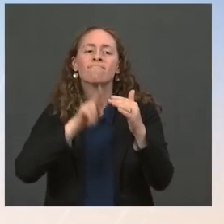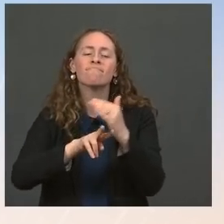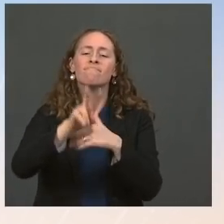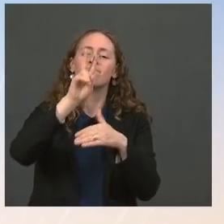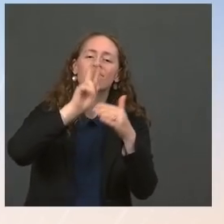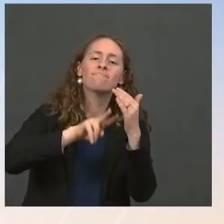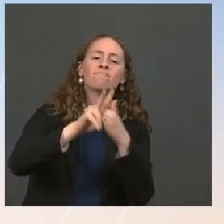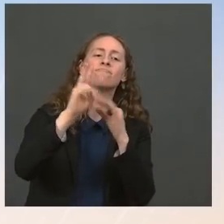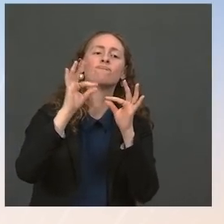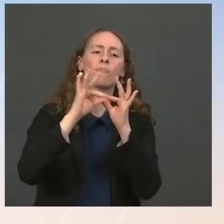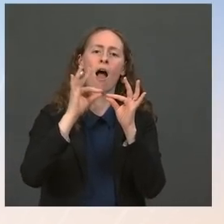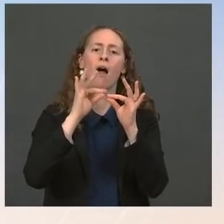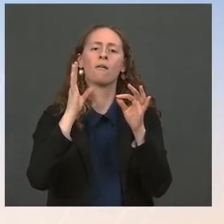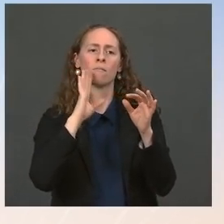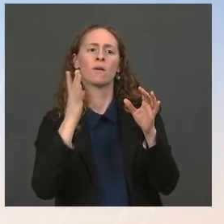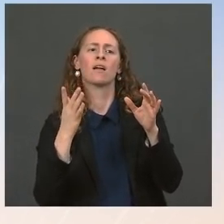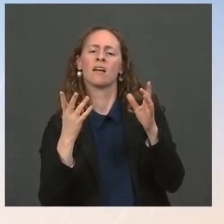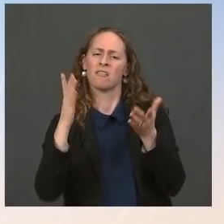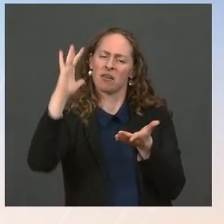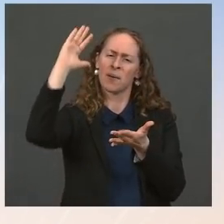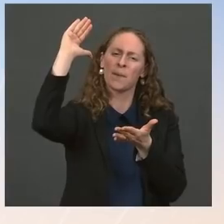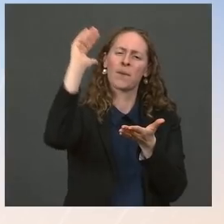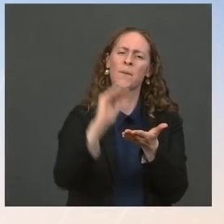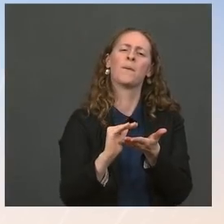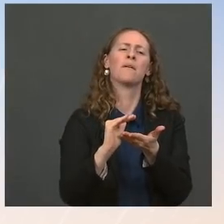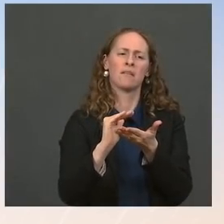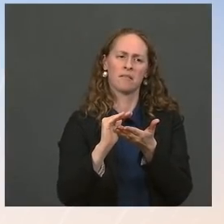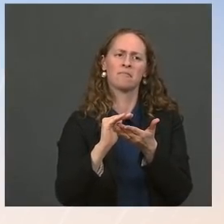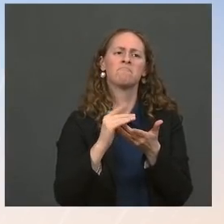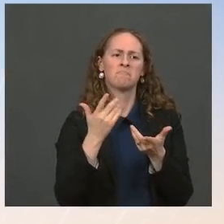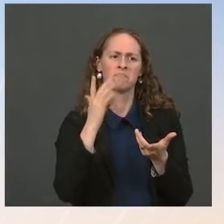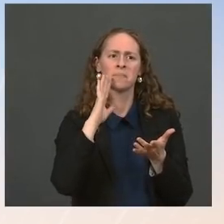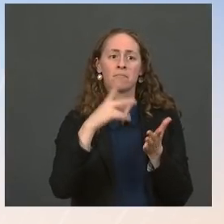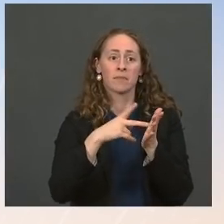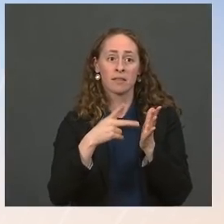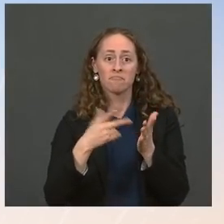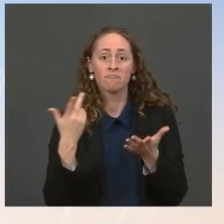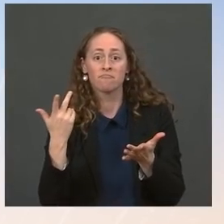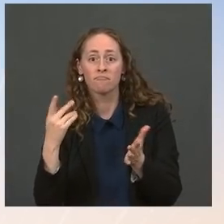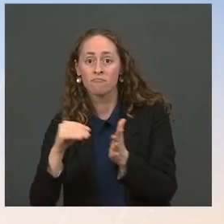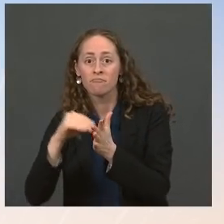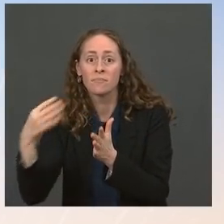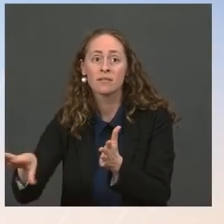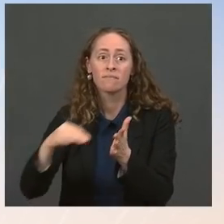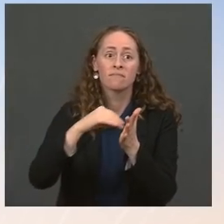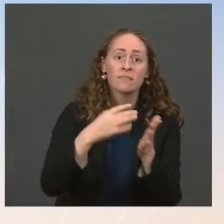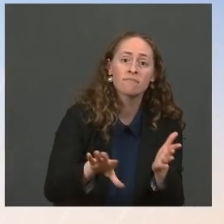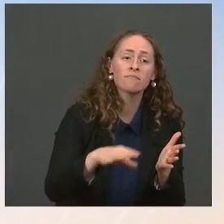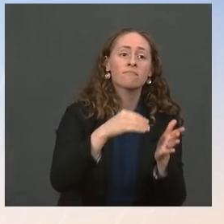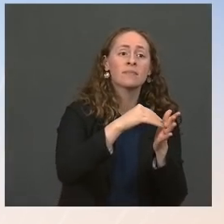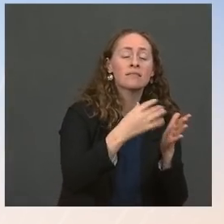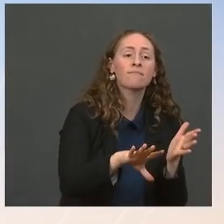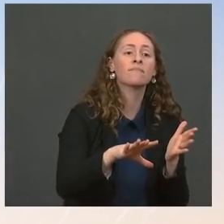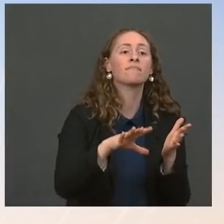What that means is that, as people have seen these increase in goods -- an increase in some costs of goods over the course of the last year